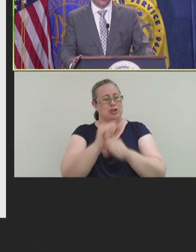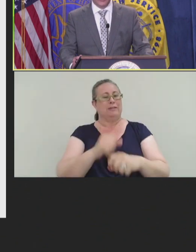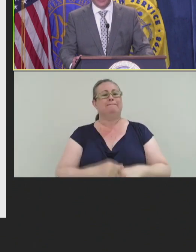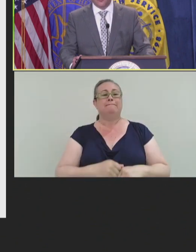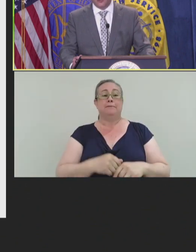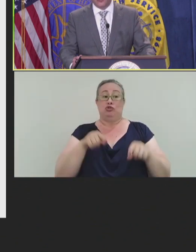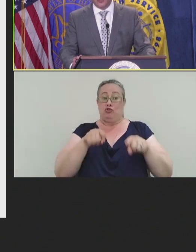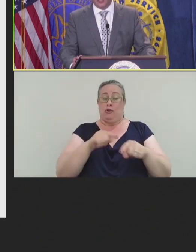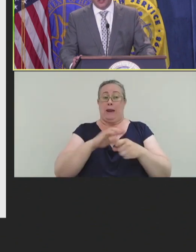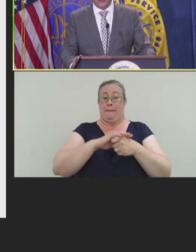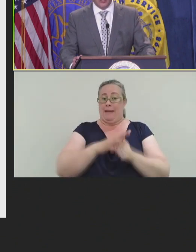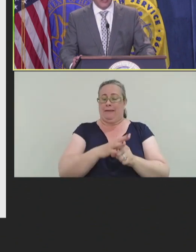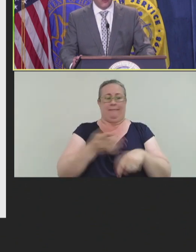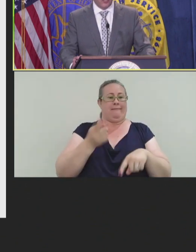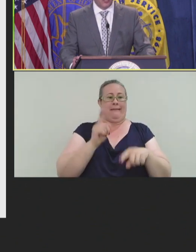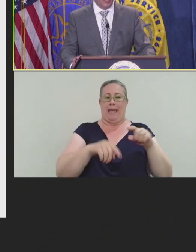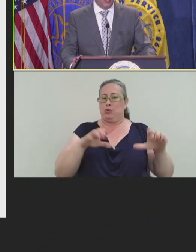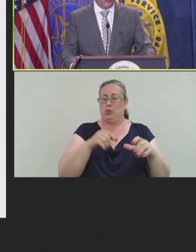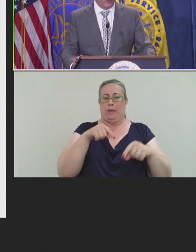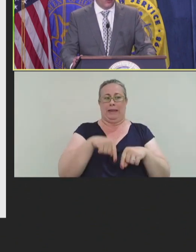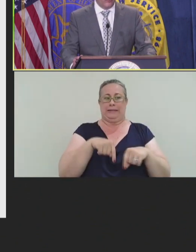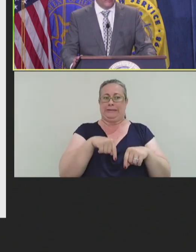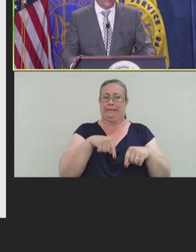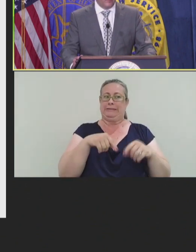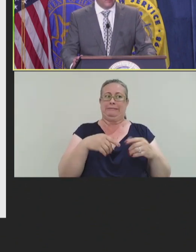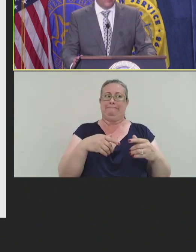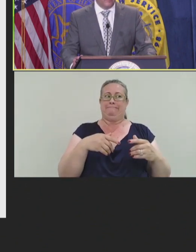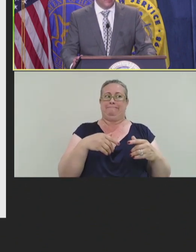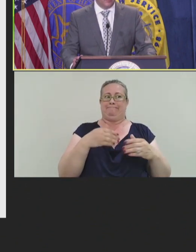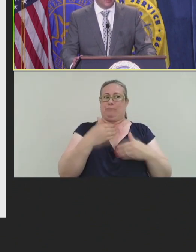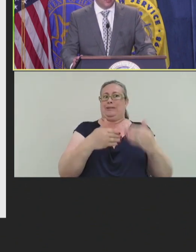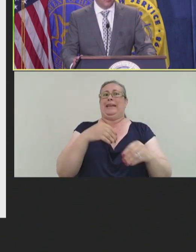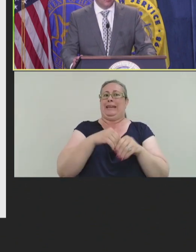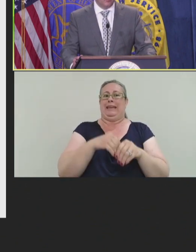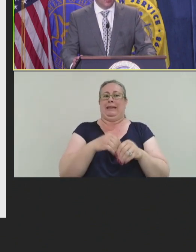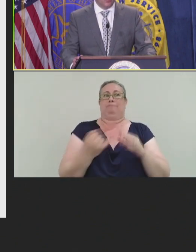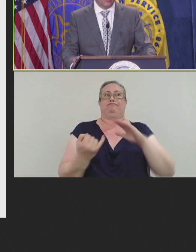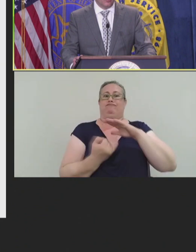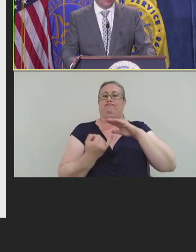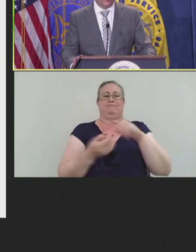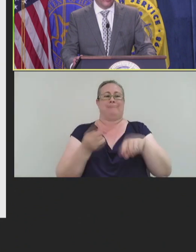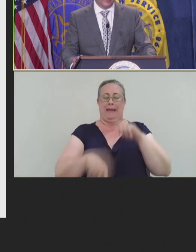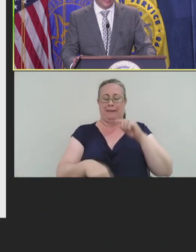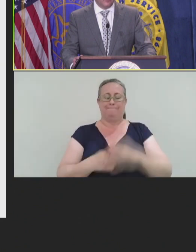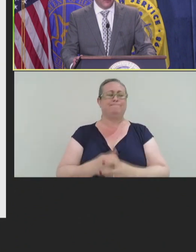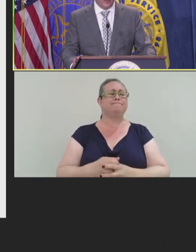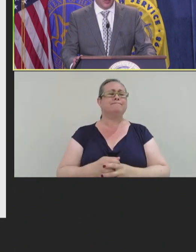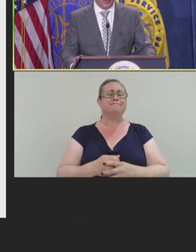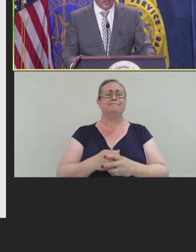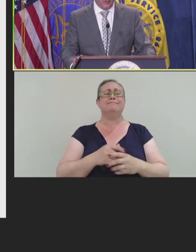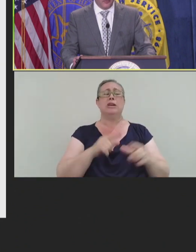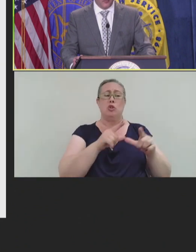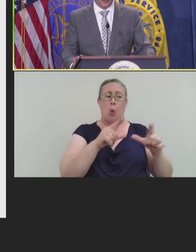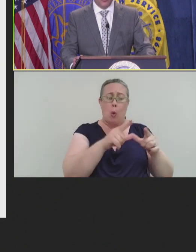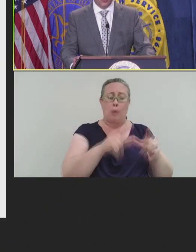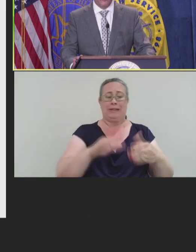can't do this in isolation. So, the local, city, and state public health authorities were very